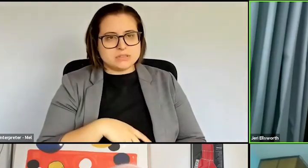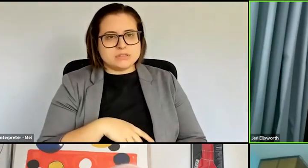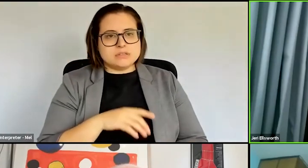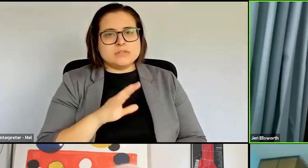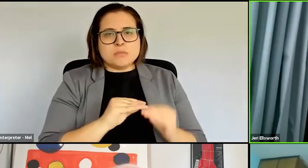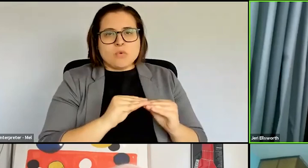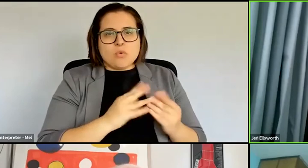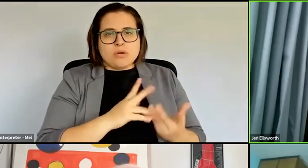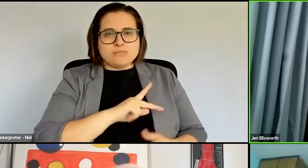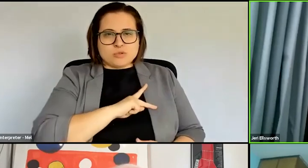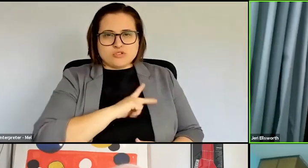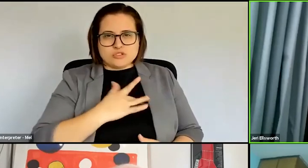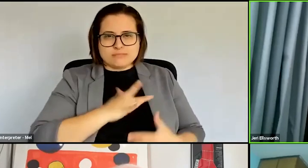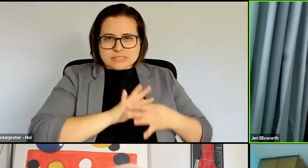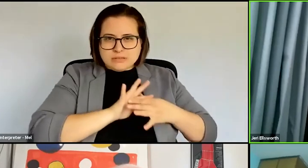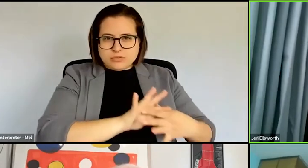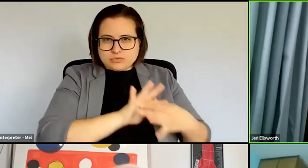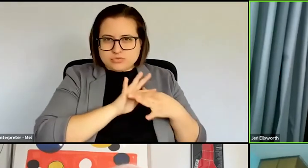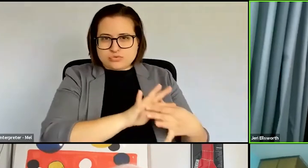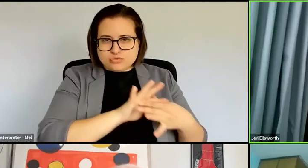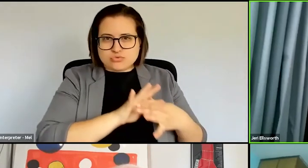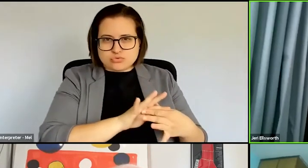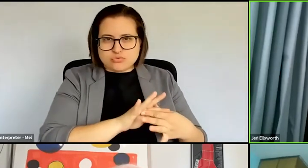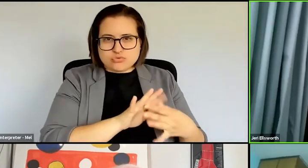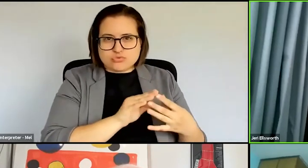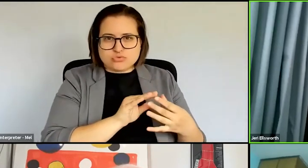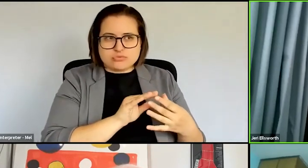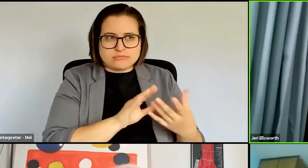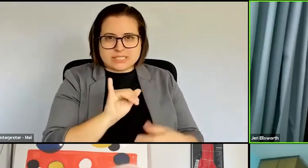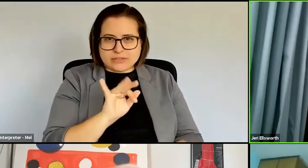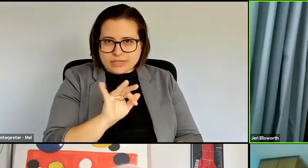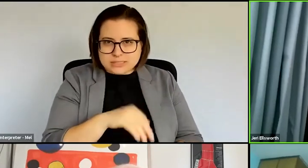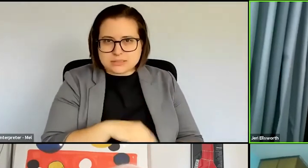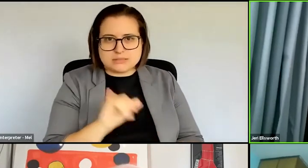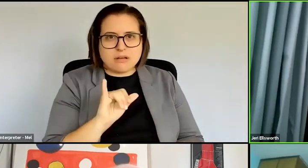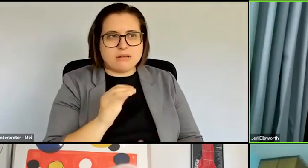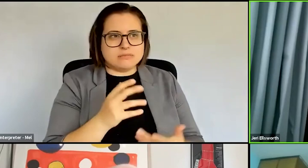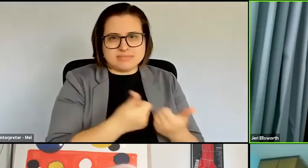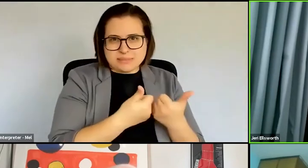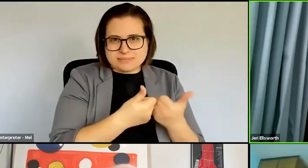more personal connection, to your interface for instance, in games many times you're onboarded